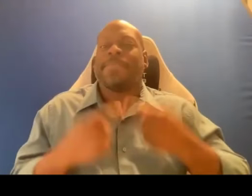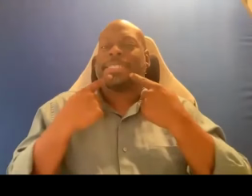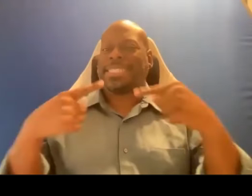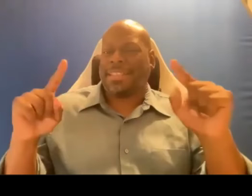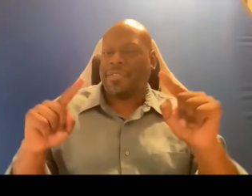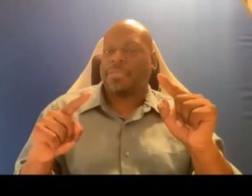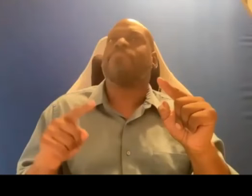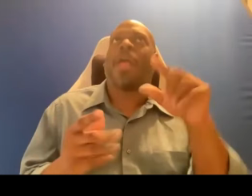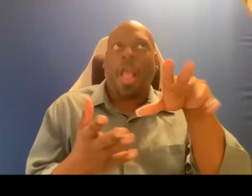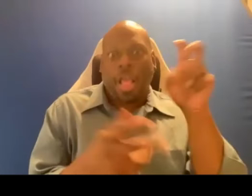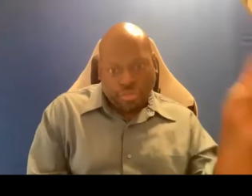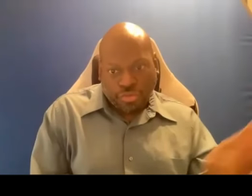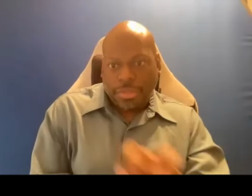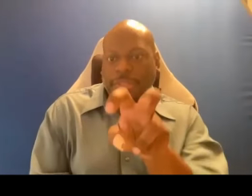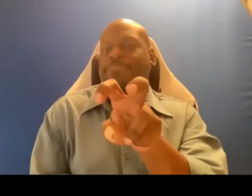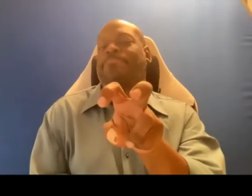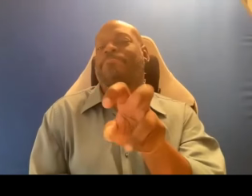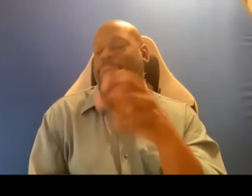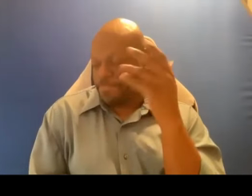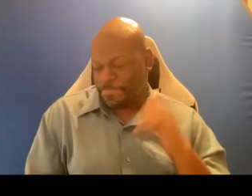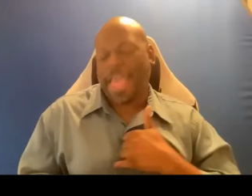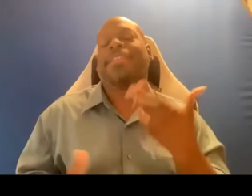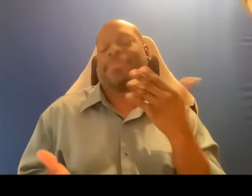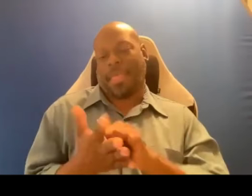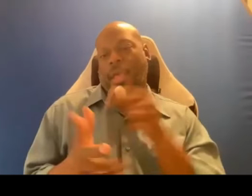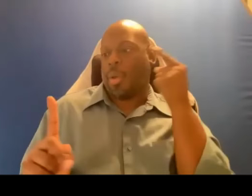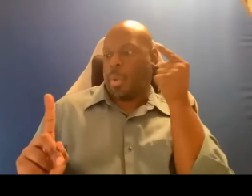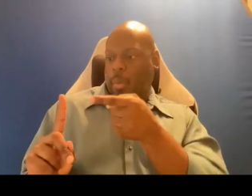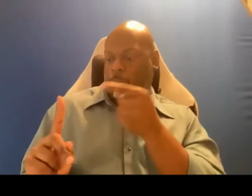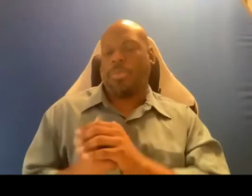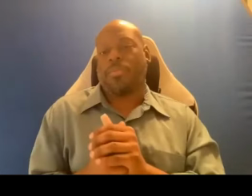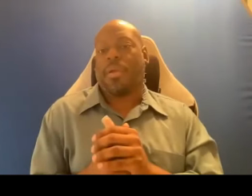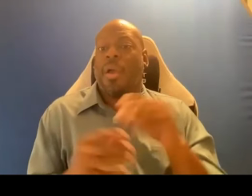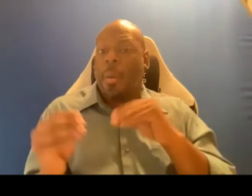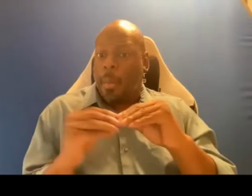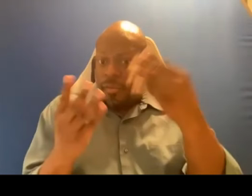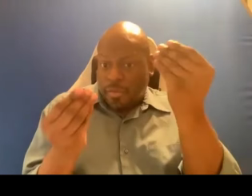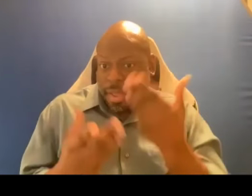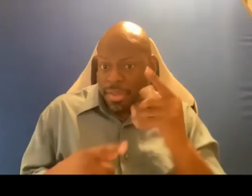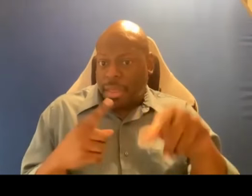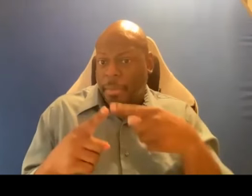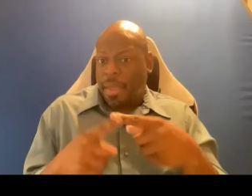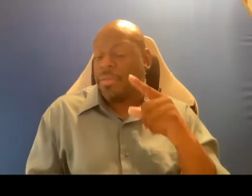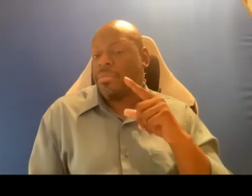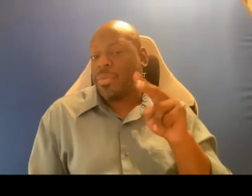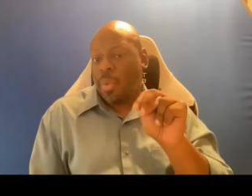For more information about the North Carolina DeafBlind Project, as well as who to contact for further support, please view our website.